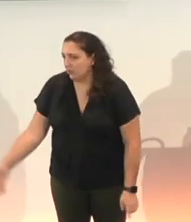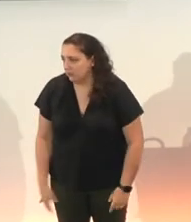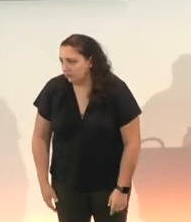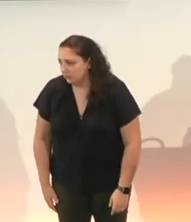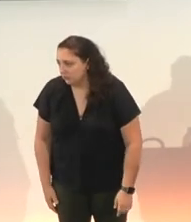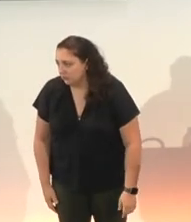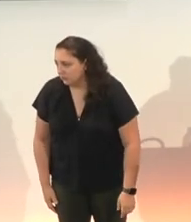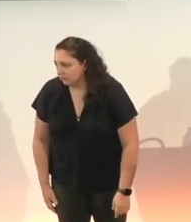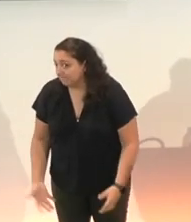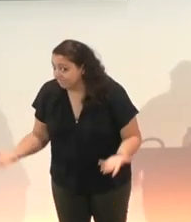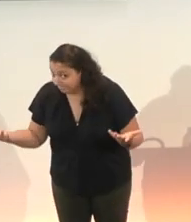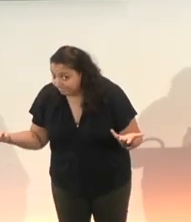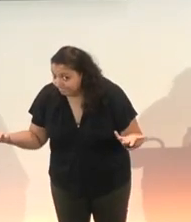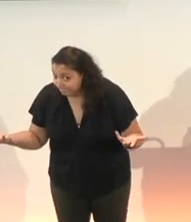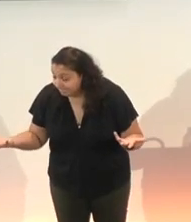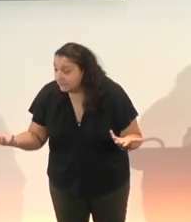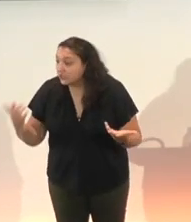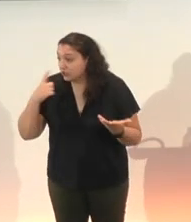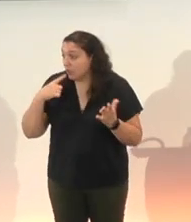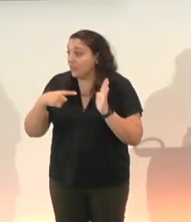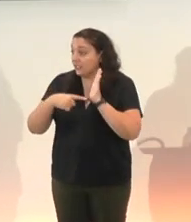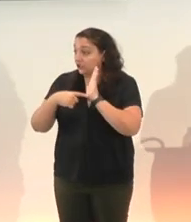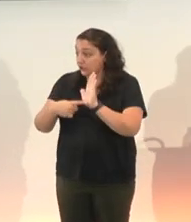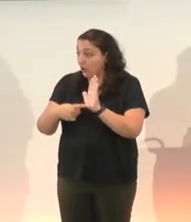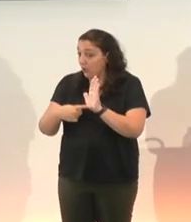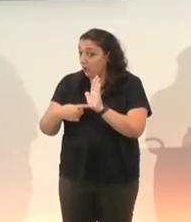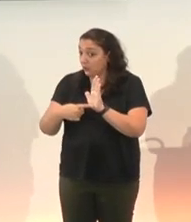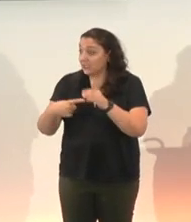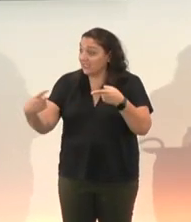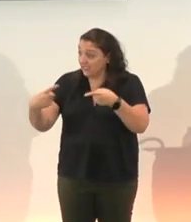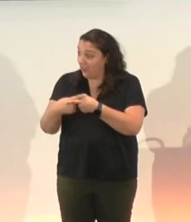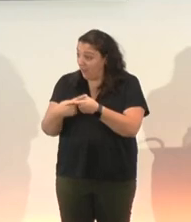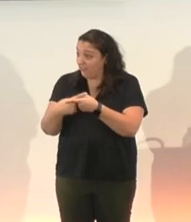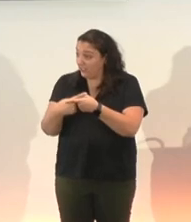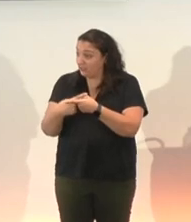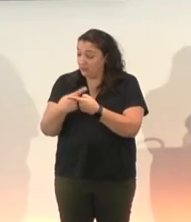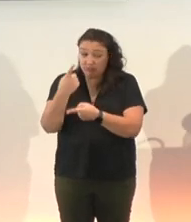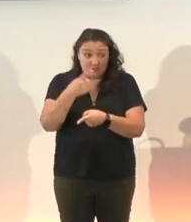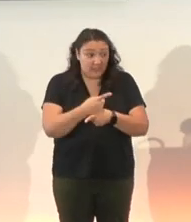the little demo suggests the value conflict is a real conflict. This is not just an arbitrary